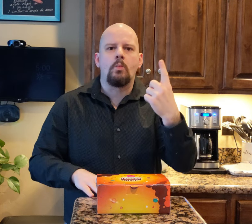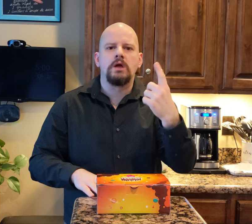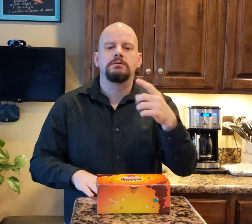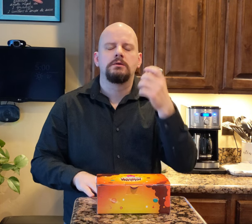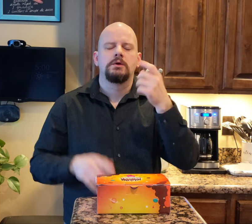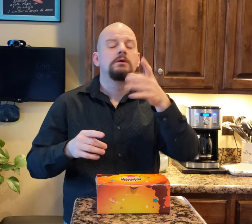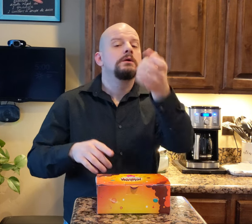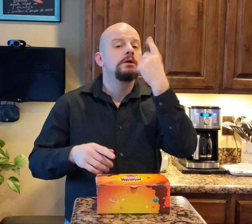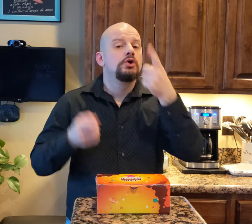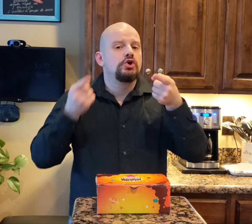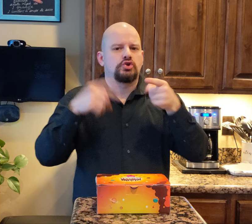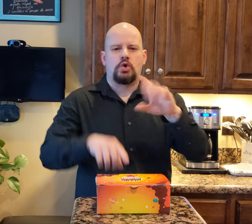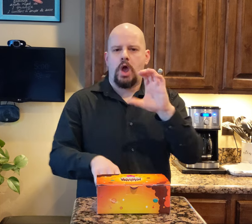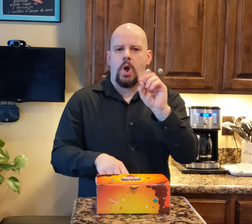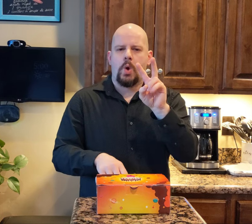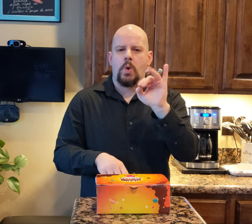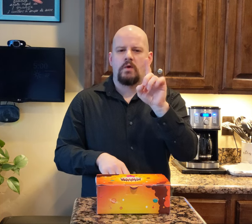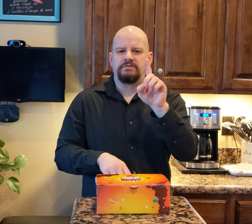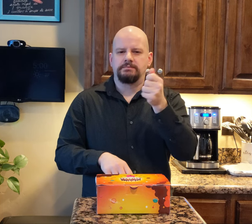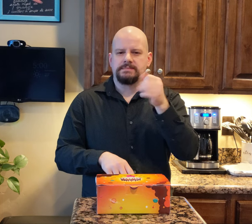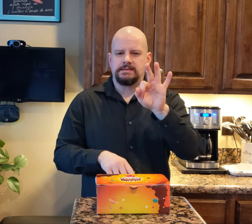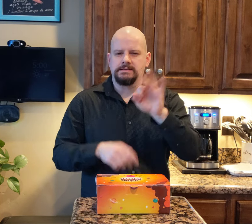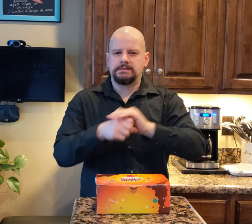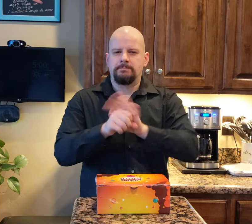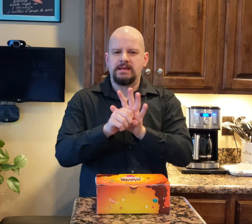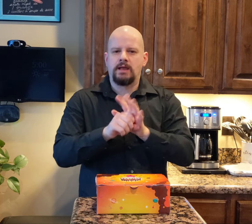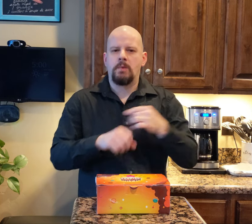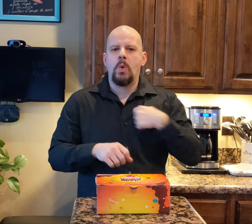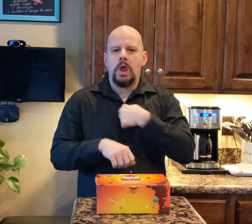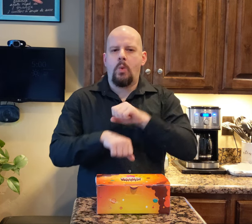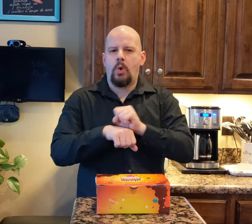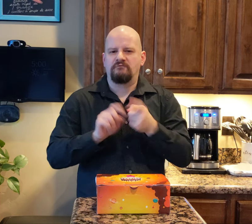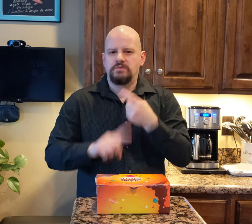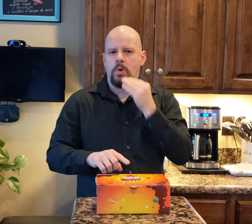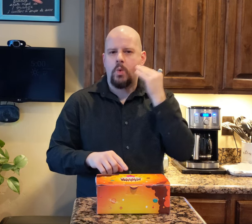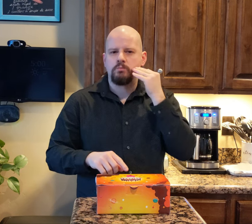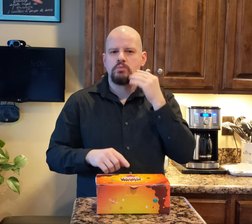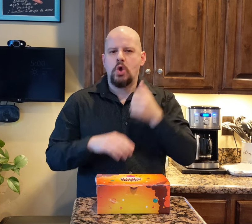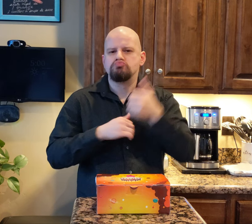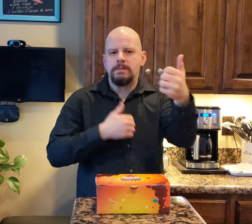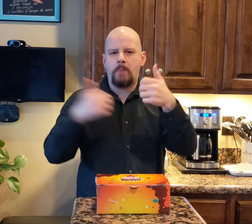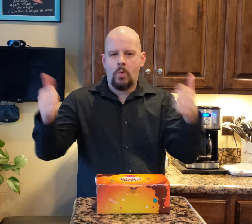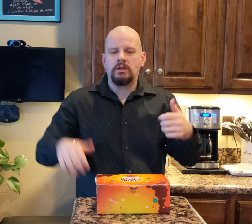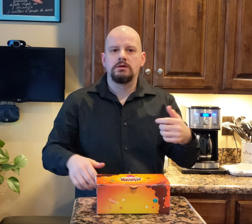Especially during the COVID-19 pandemic, we work from home remotely.